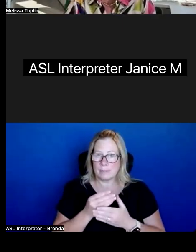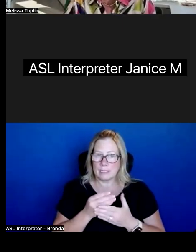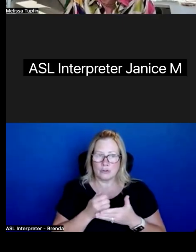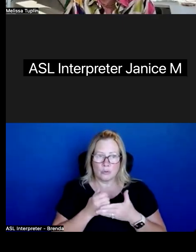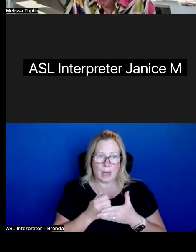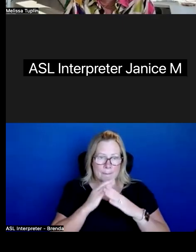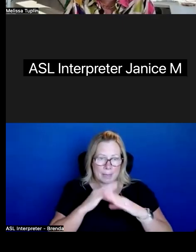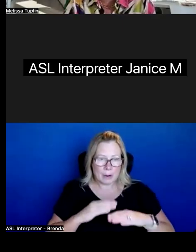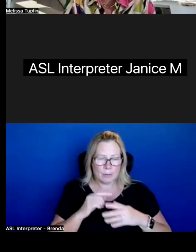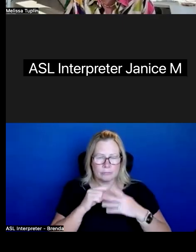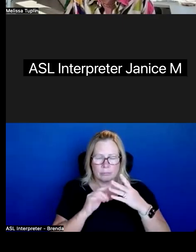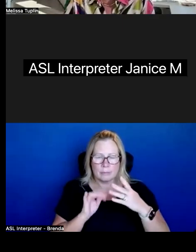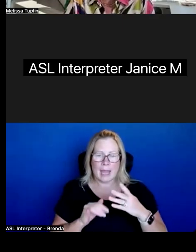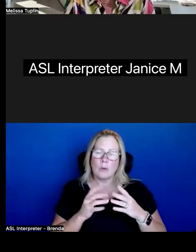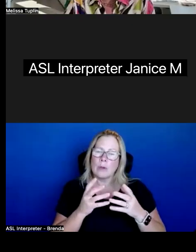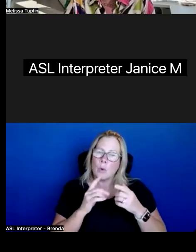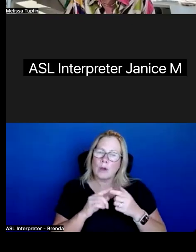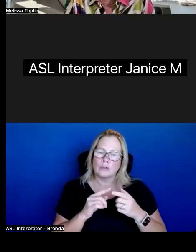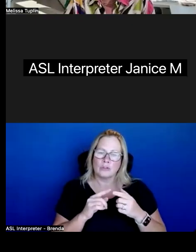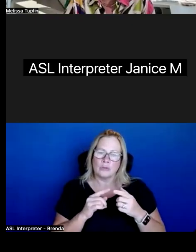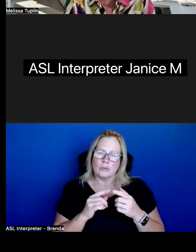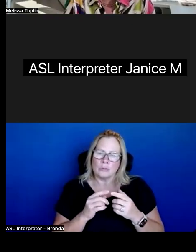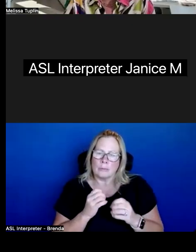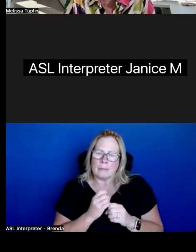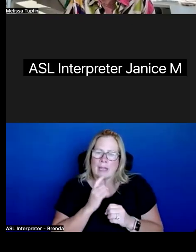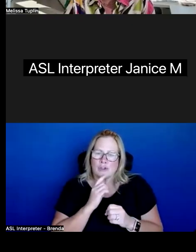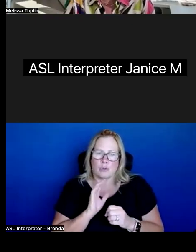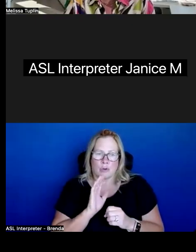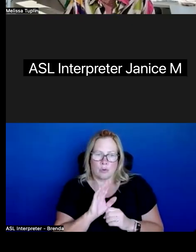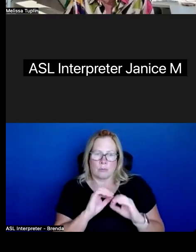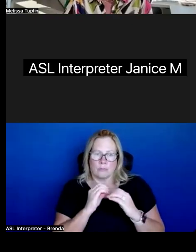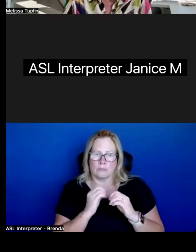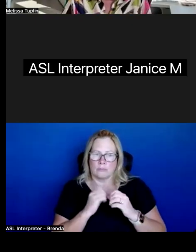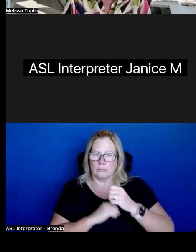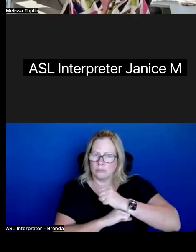that can continue making good use of those funds into the future.